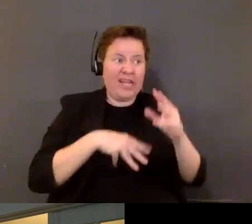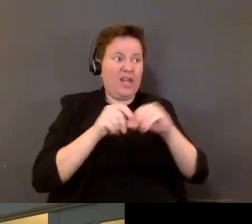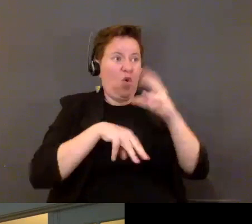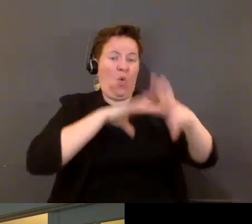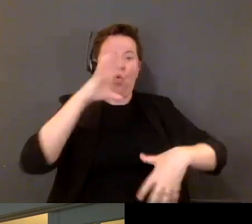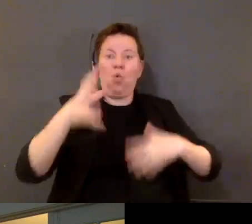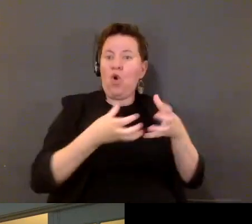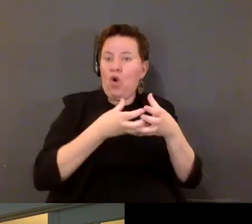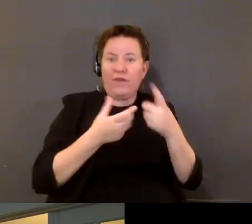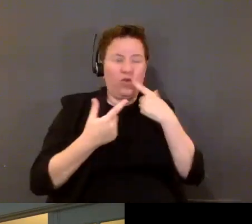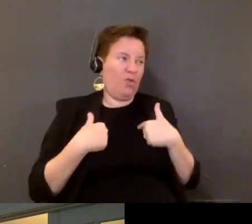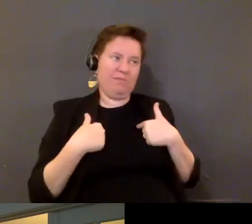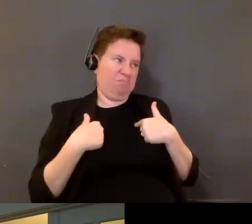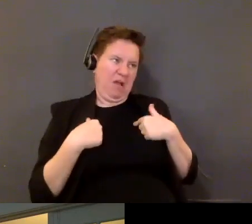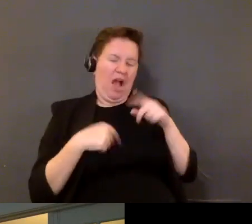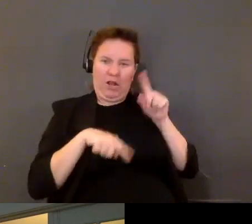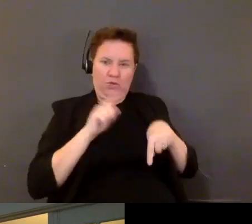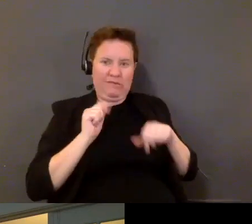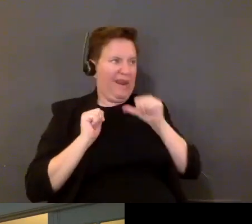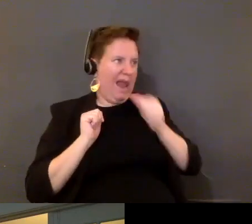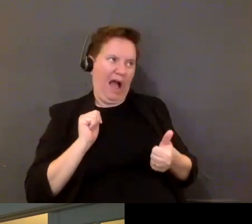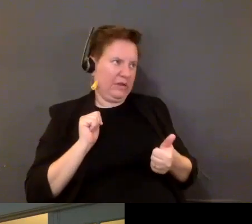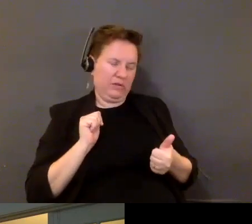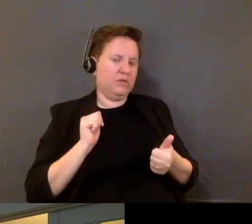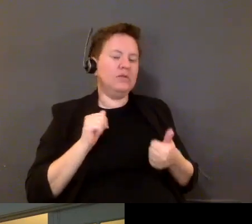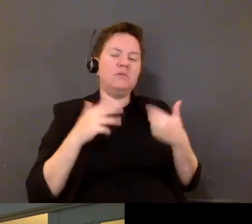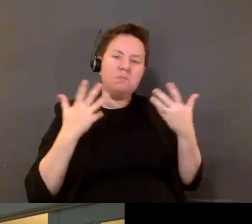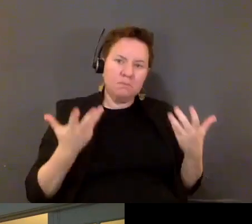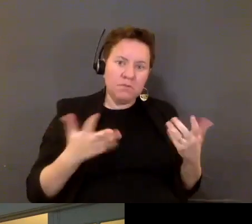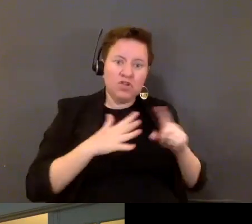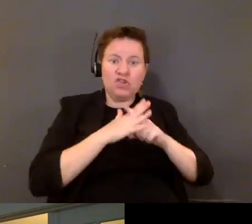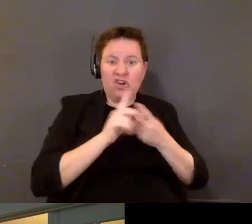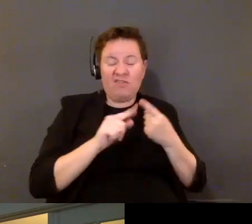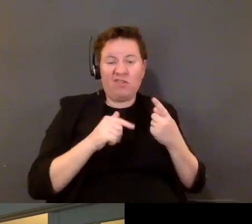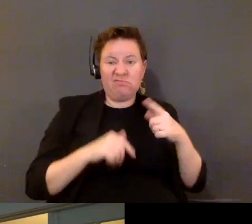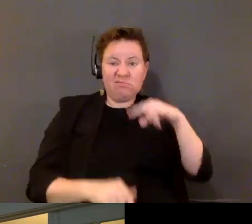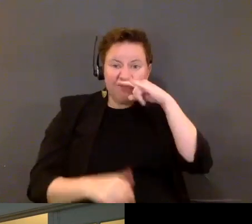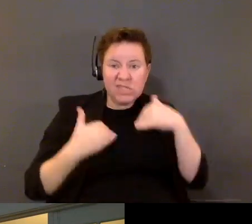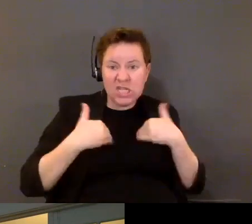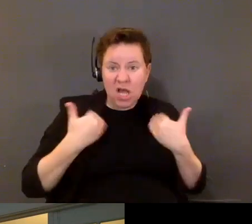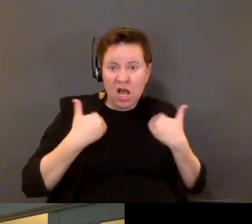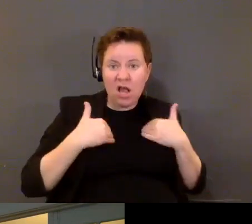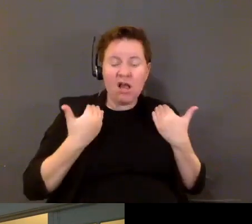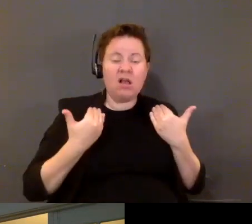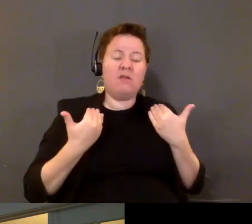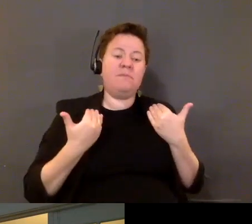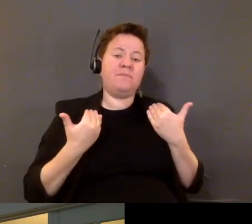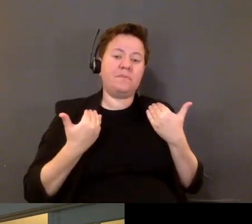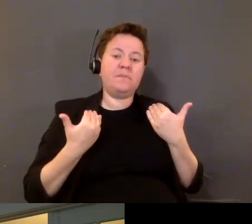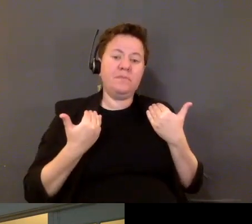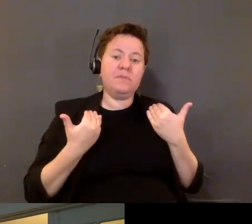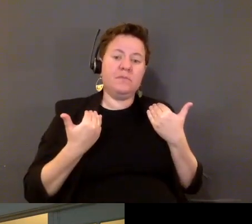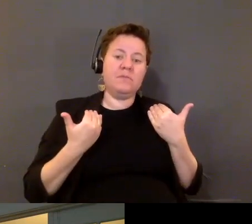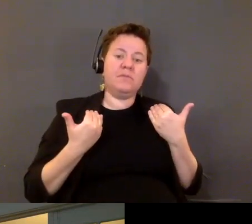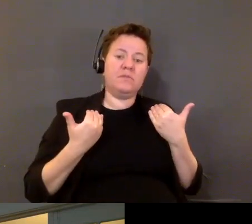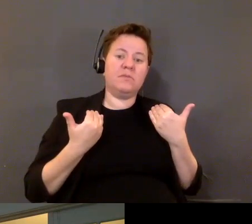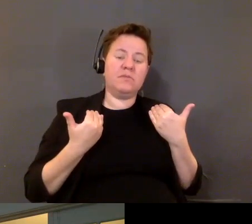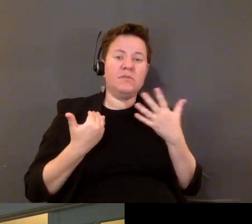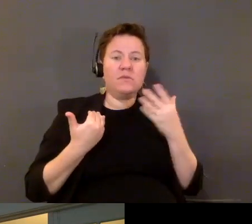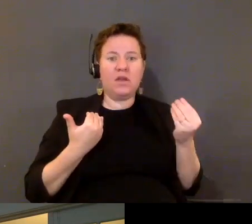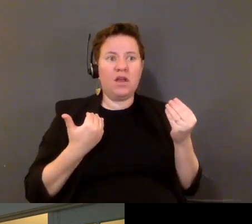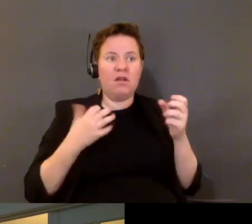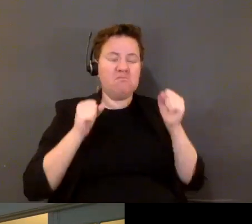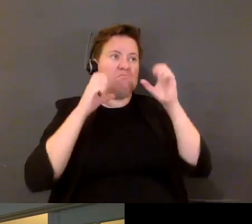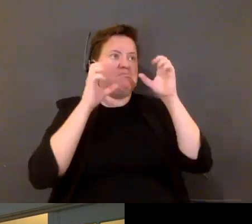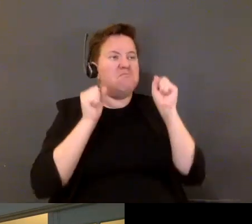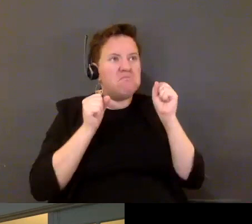and that you know starting from childhood and the astonishing coincidence of who my mother was and